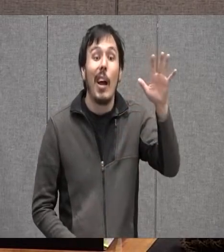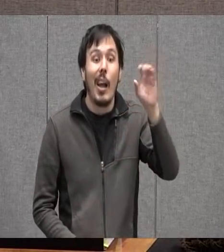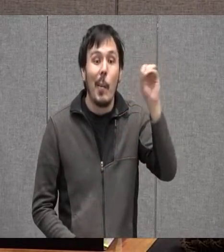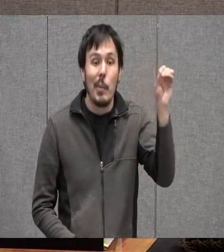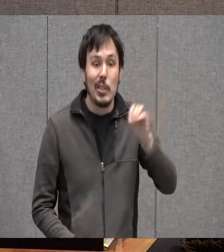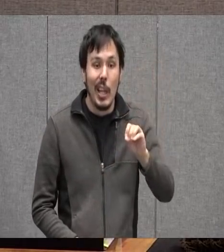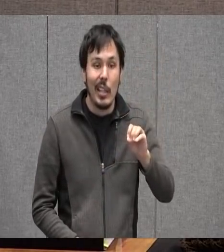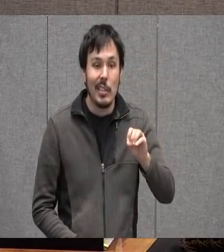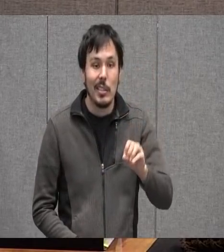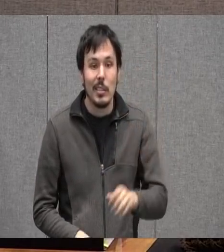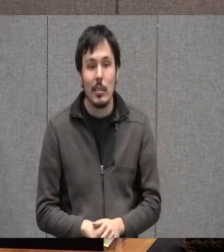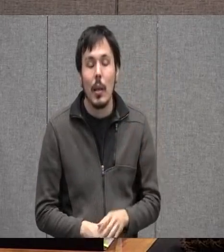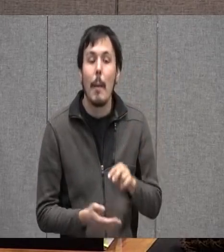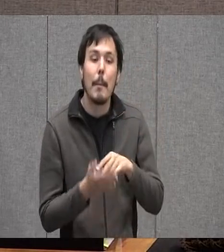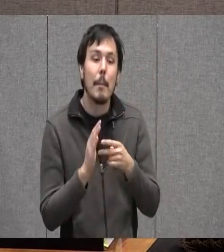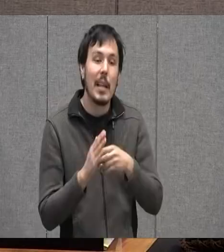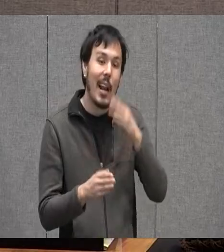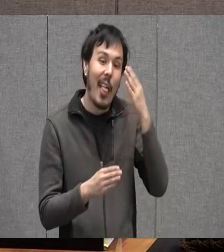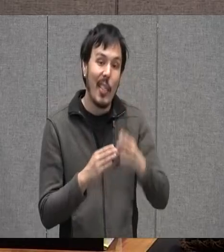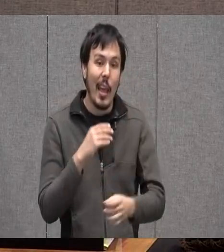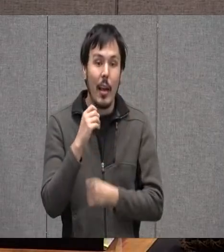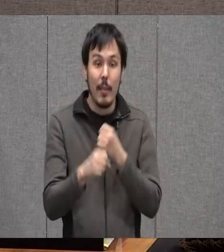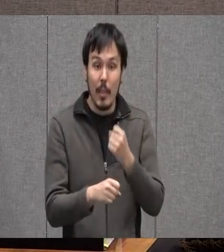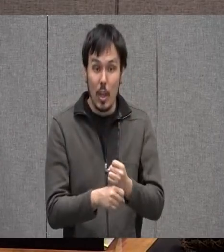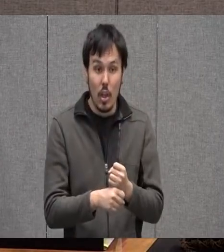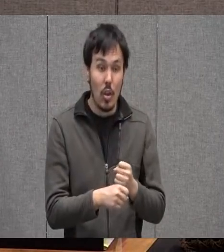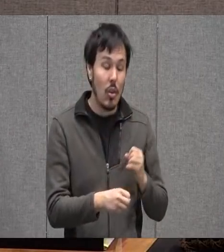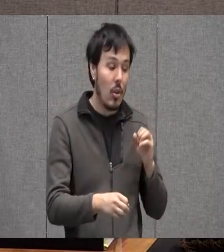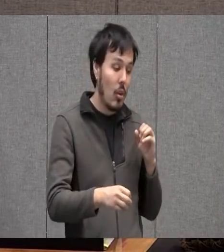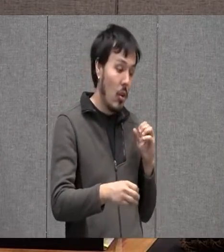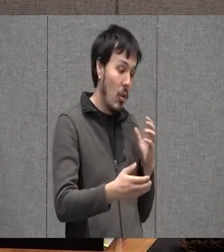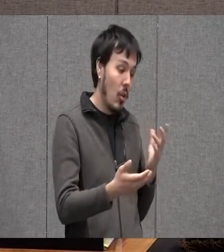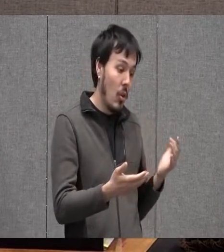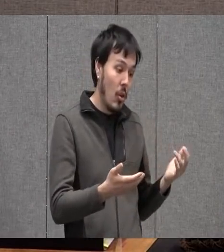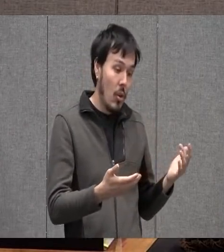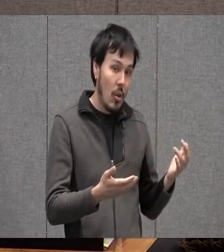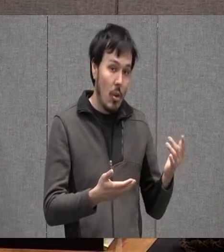and so then at the end of our year we have not only a dollar